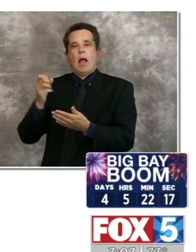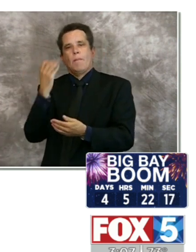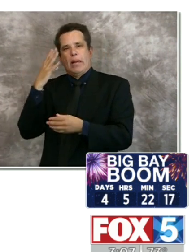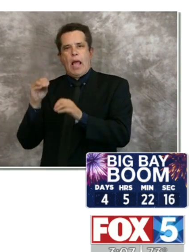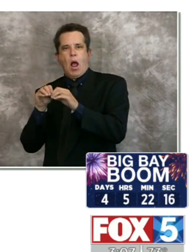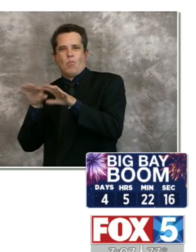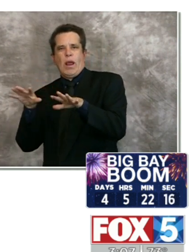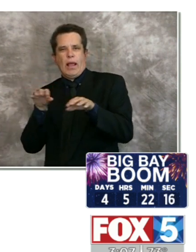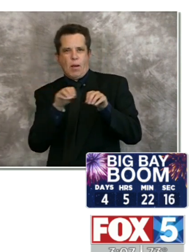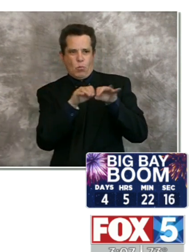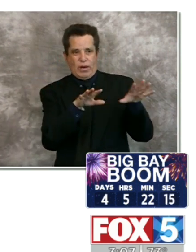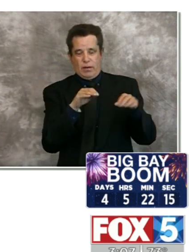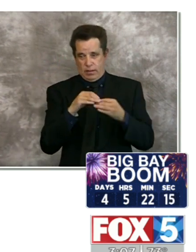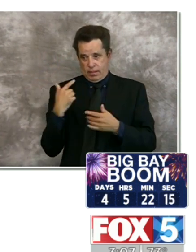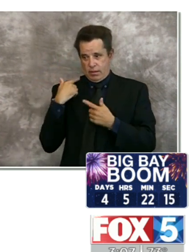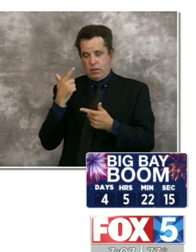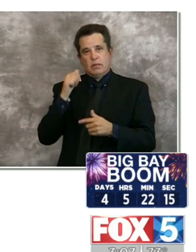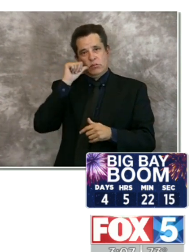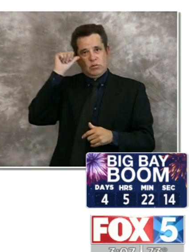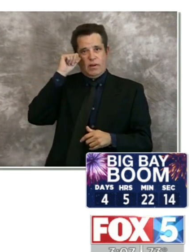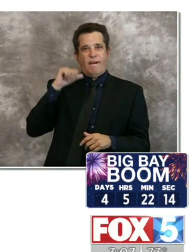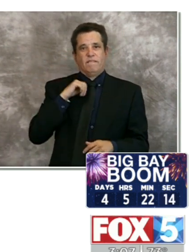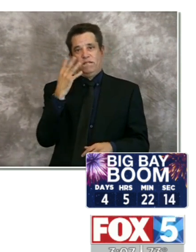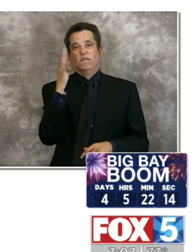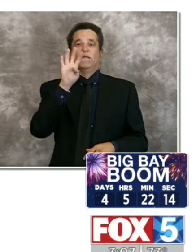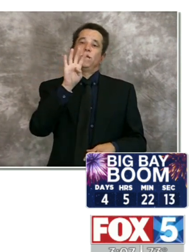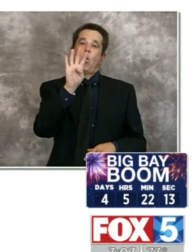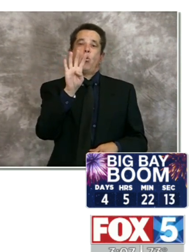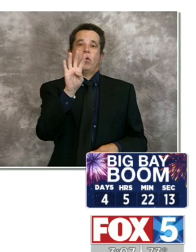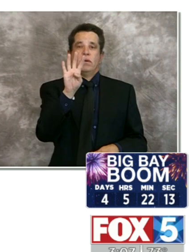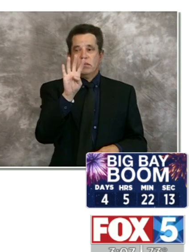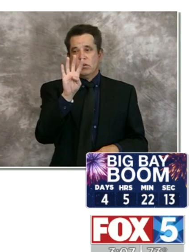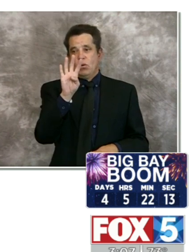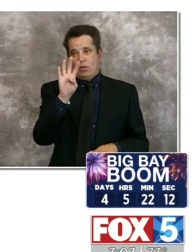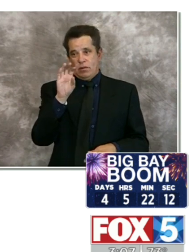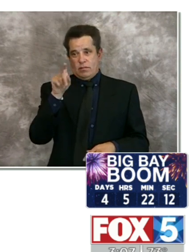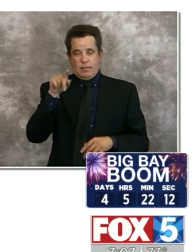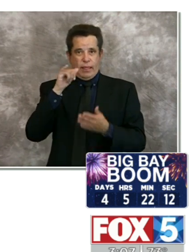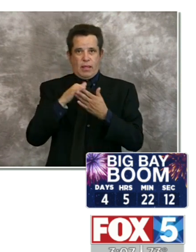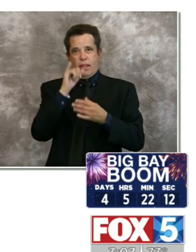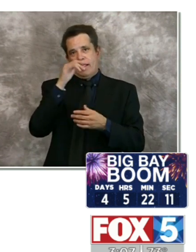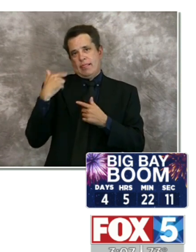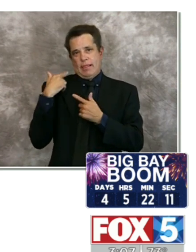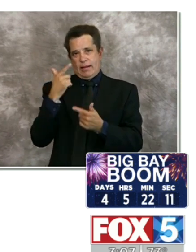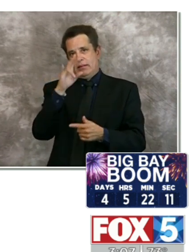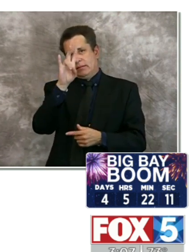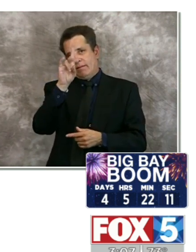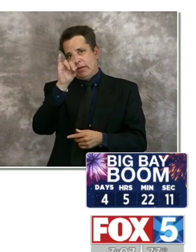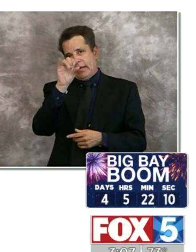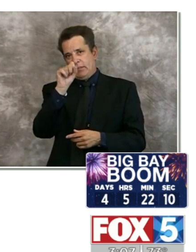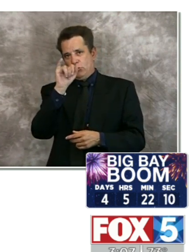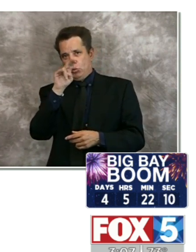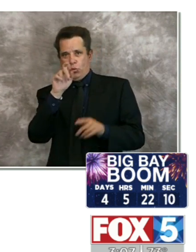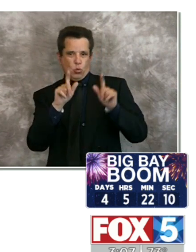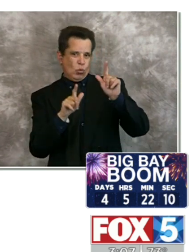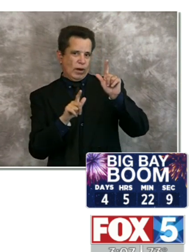THAT SHOWS THE INDIVIDUAL OUTBREAKS THAT HAVE OCCURRED OVER THE WEEK OR SO AS I